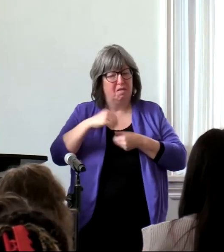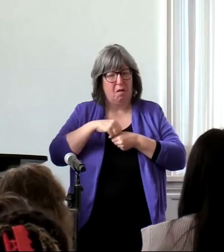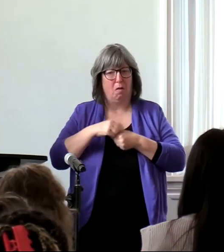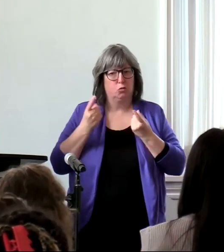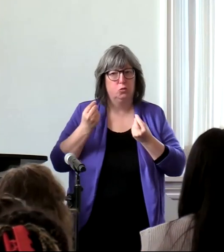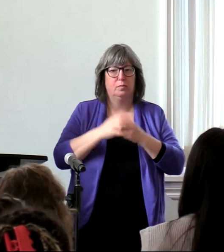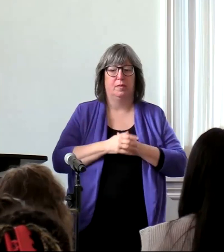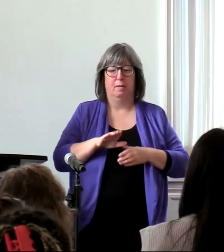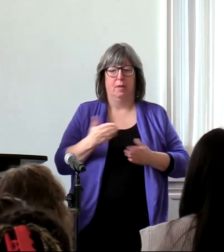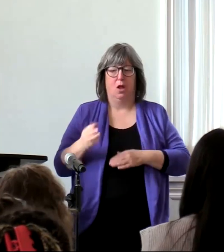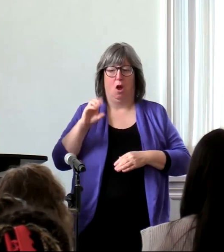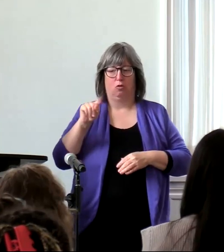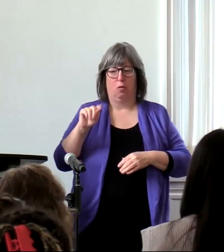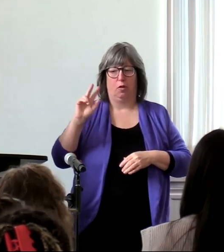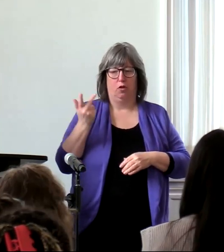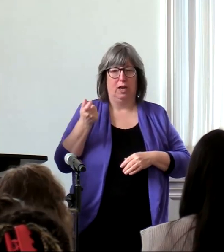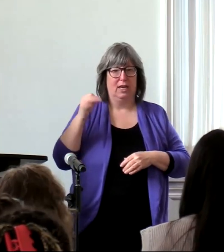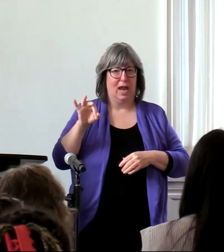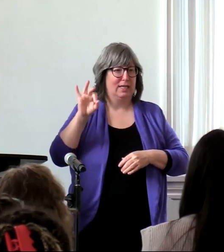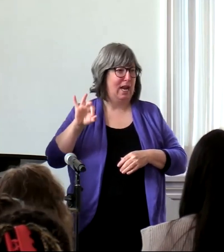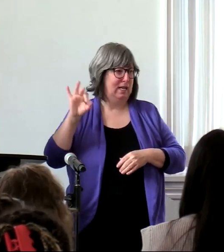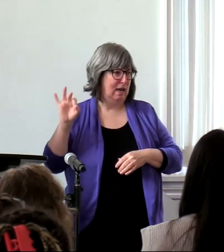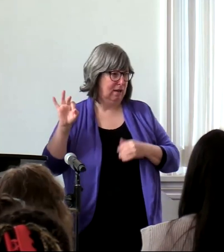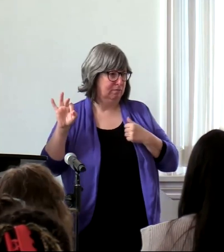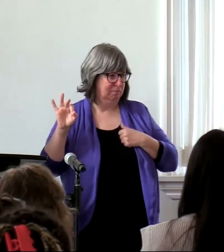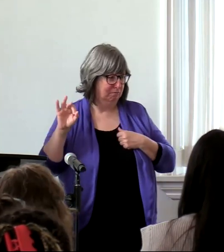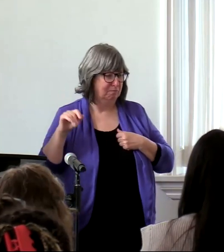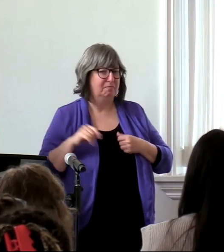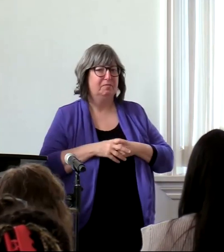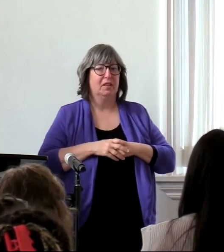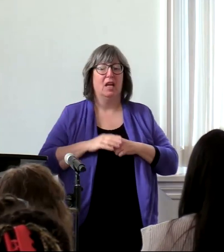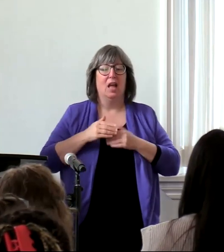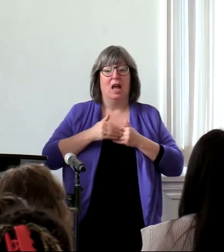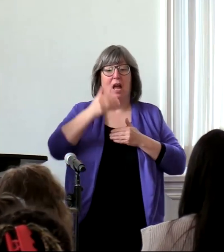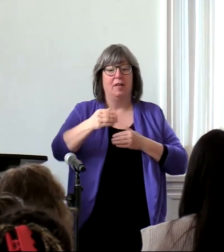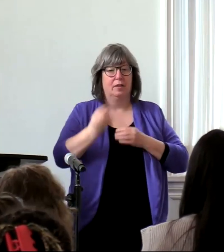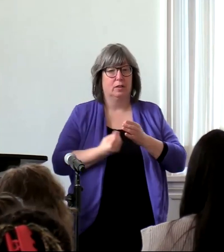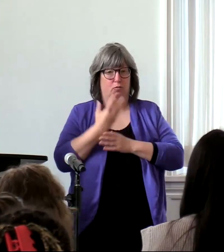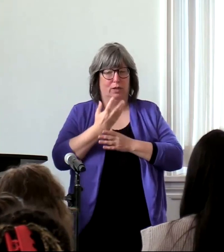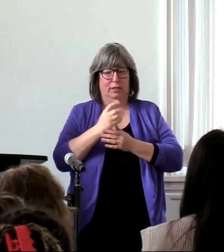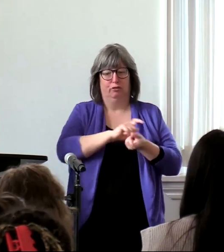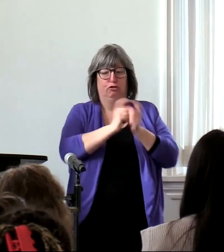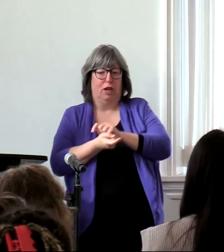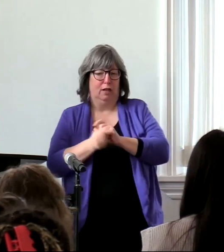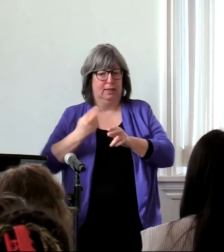Hebb passed away October 3, 1999. The following spring, the awards were renamed in his honour.